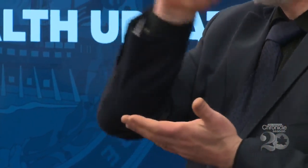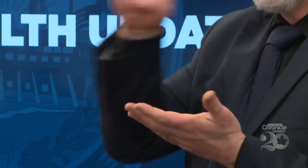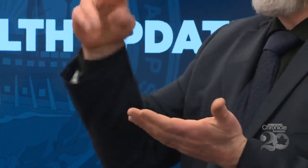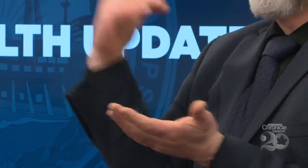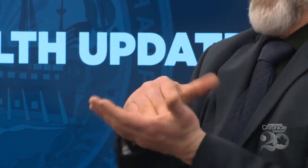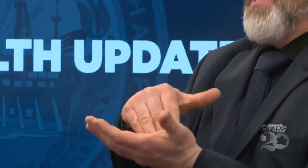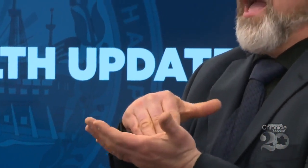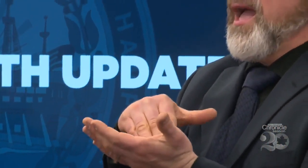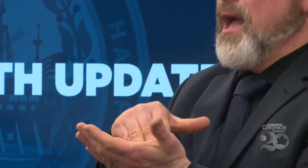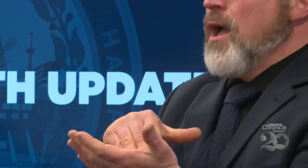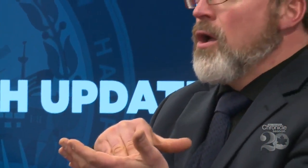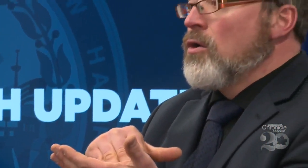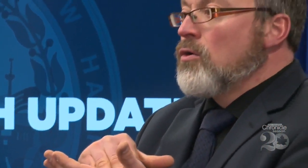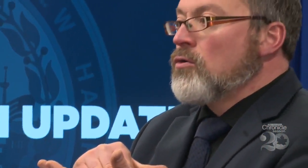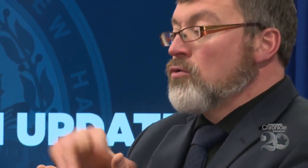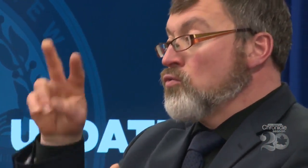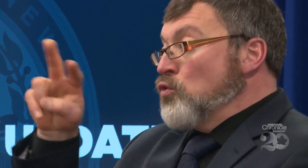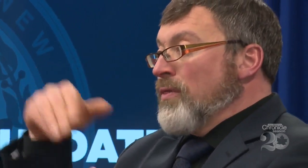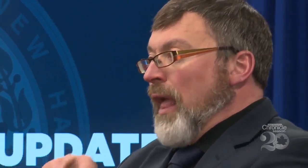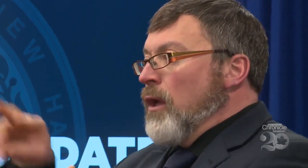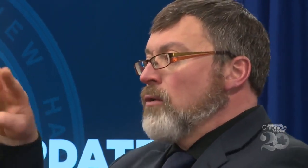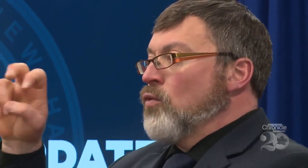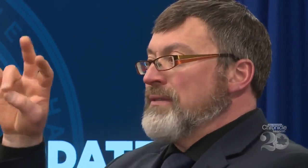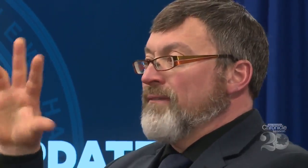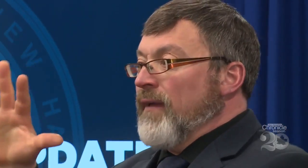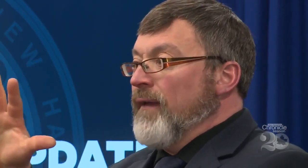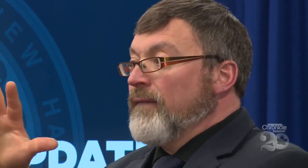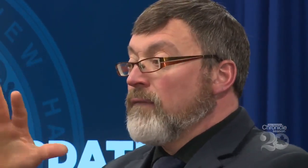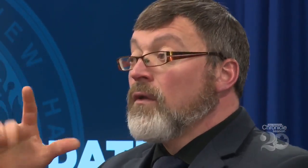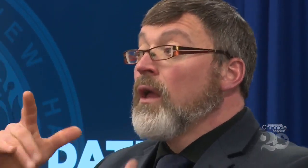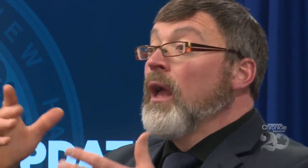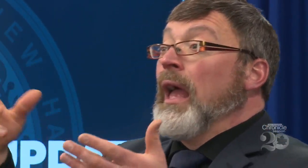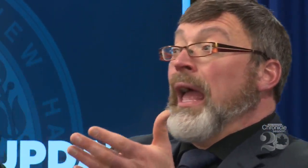DAVID WASN’T USED TO THE RAPID PACE.